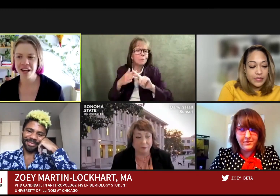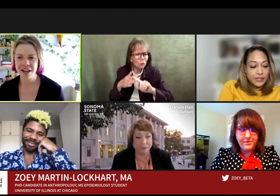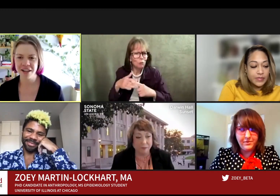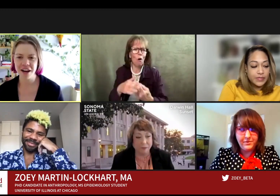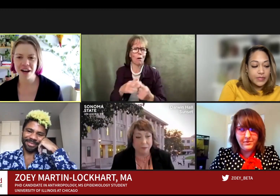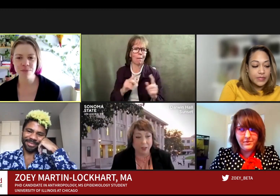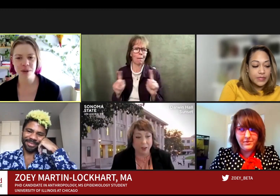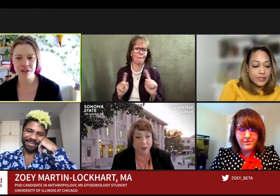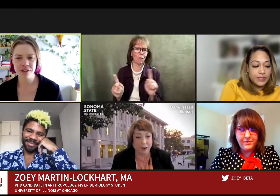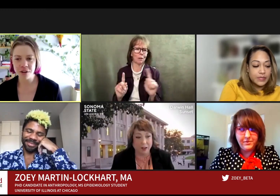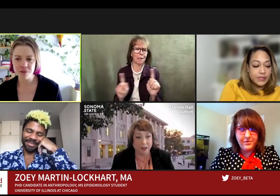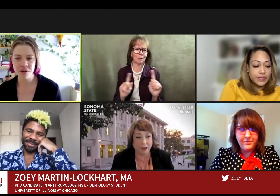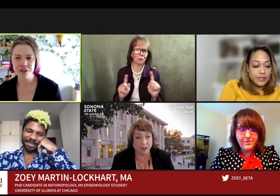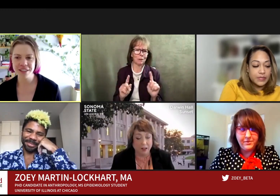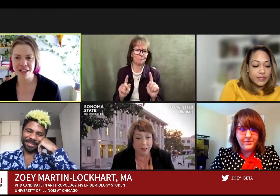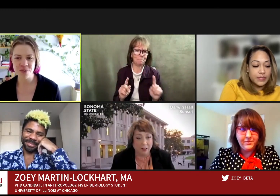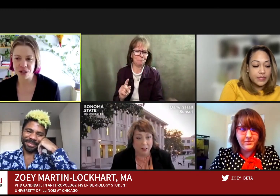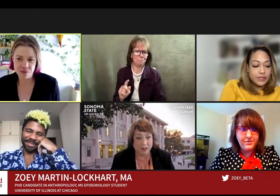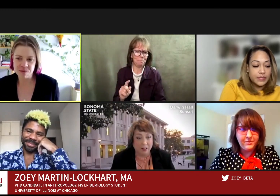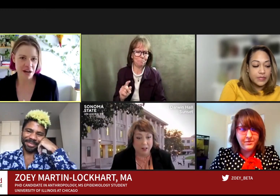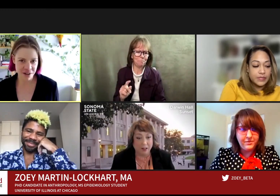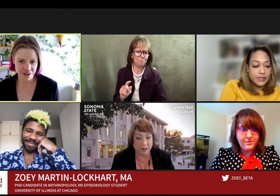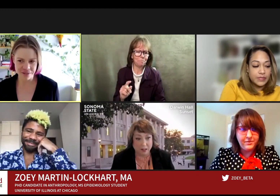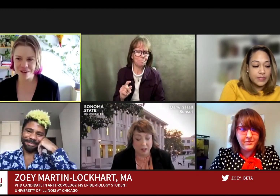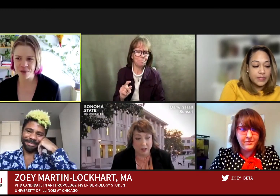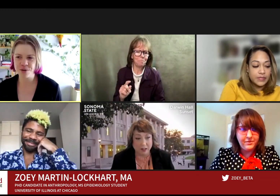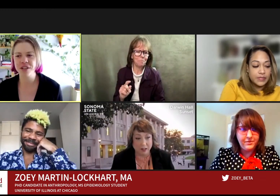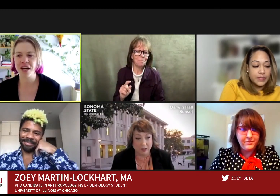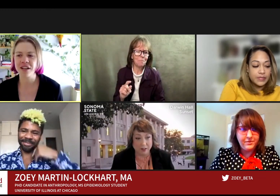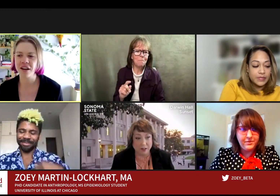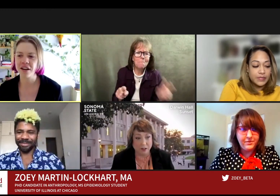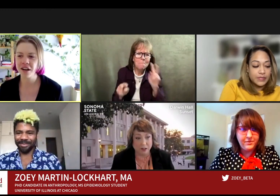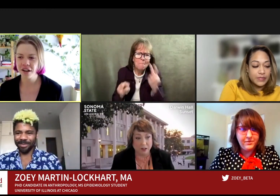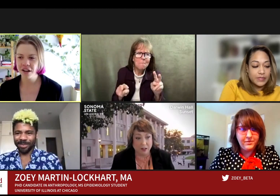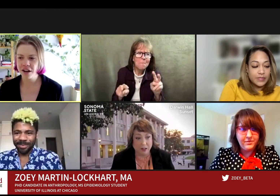And I'm looking forward to seeing what comes out of their mutual dialogue.